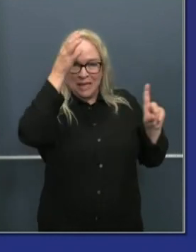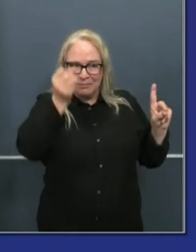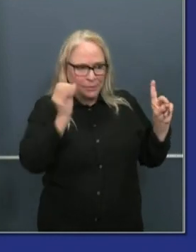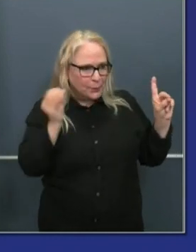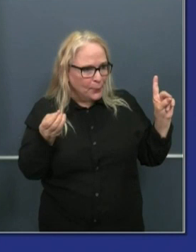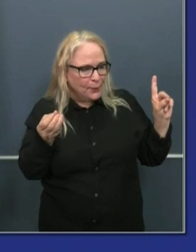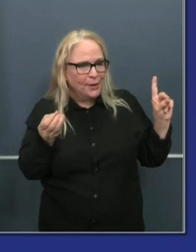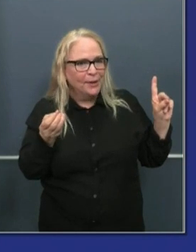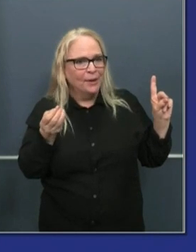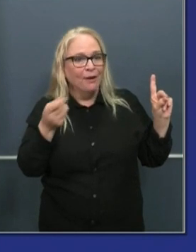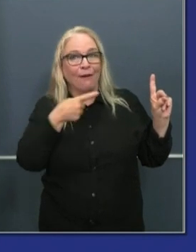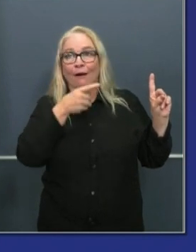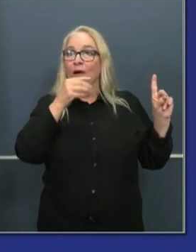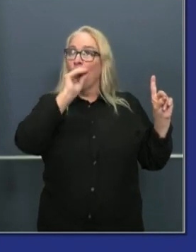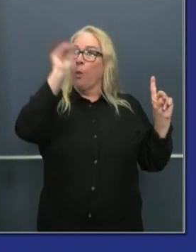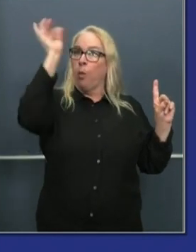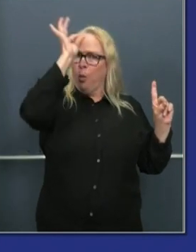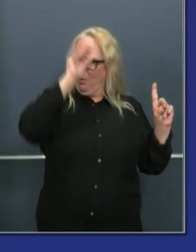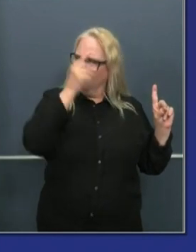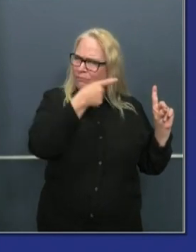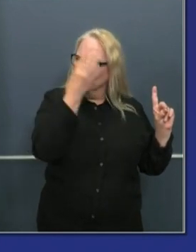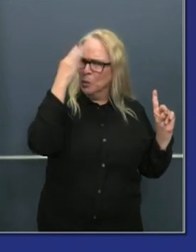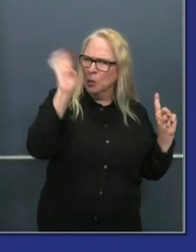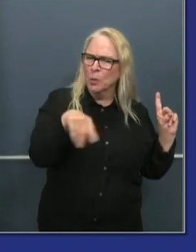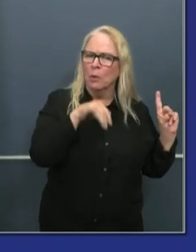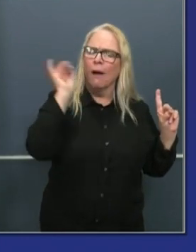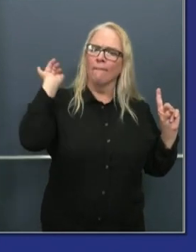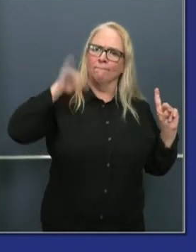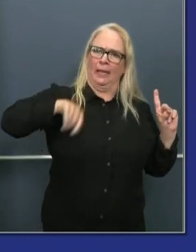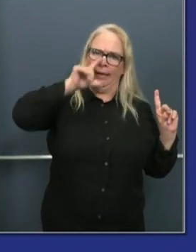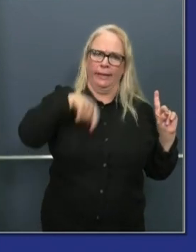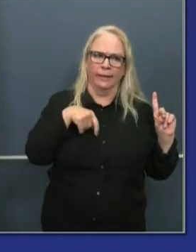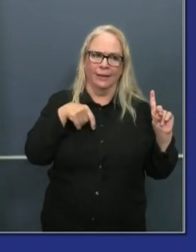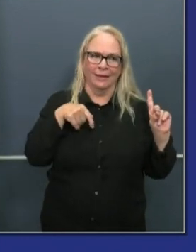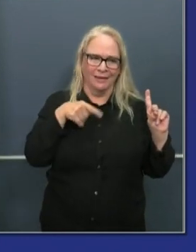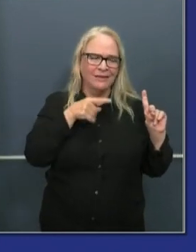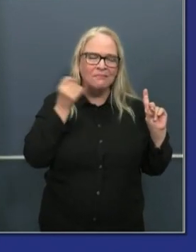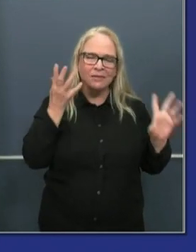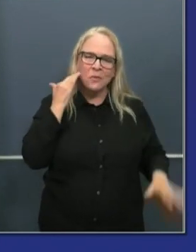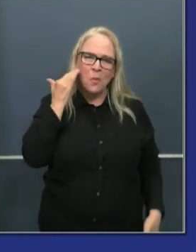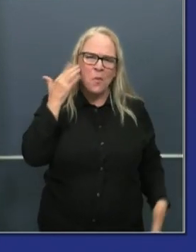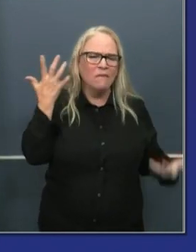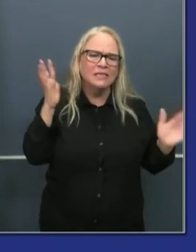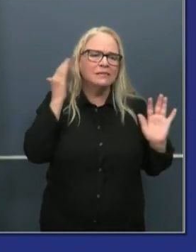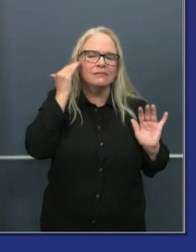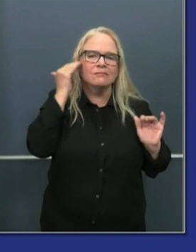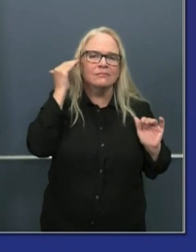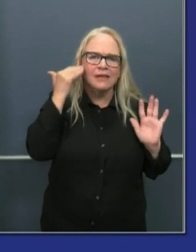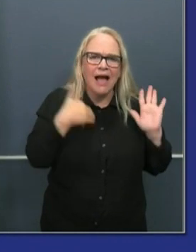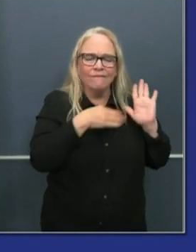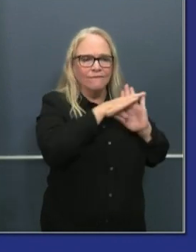IMAGINATION POLLYANNA ABOUT IT. YOU HAVE 40 MILLION PEOPLE IN THE STATE OF CALIFORNIA AND A 40 MILLION PEOPLE TURN THEIR BACK ON THESE GUIDELINES AND COMMON SENSE, THAT IS NOT SOMETHING WE CAN ENFORCE.